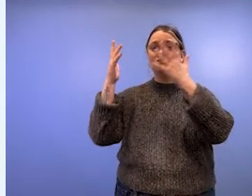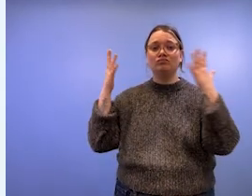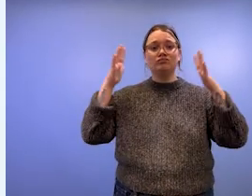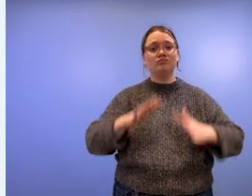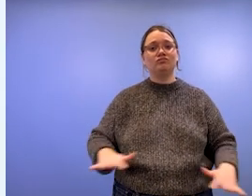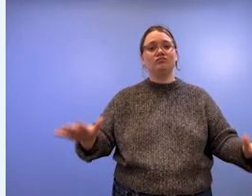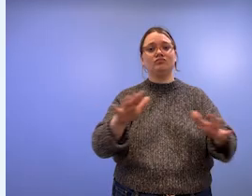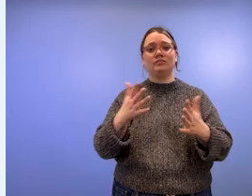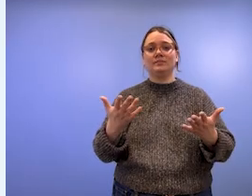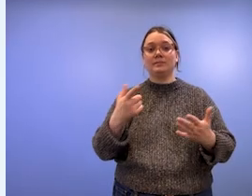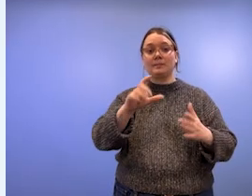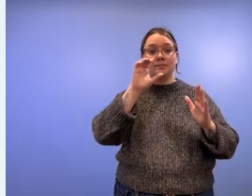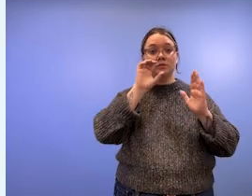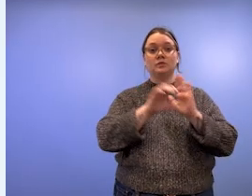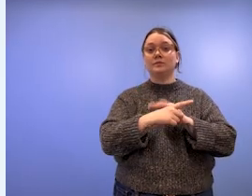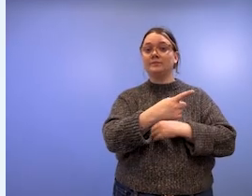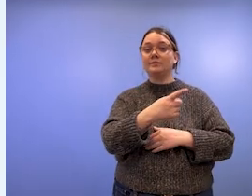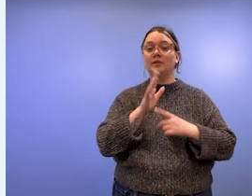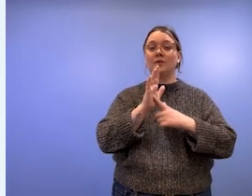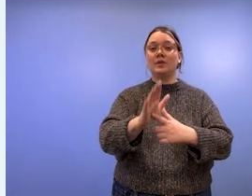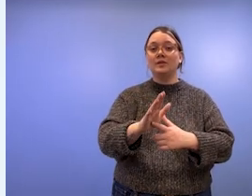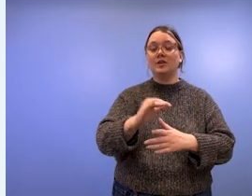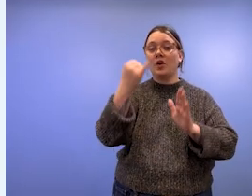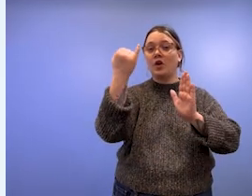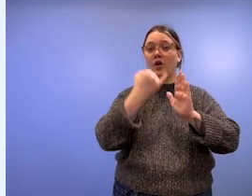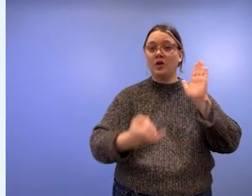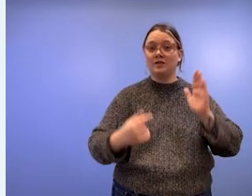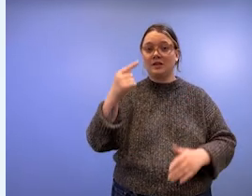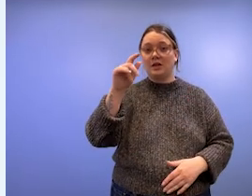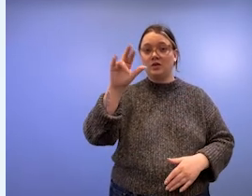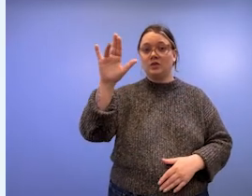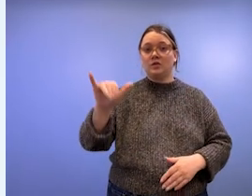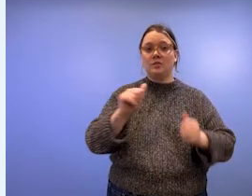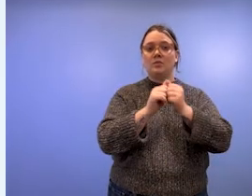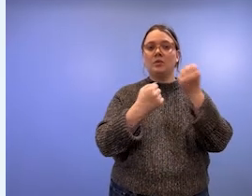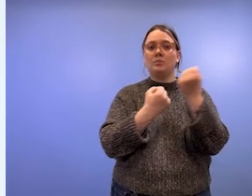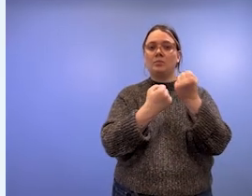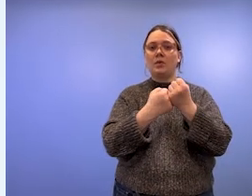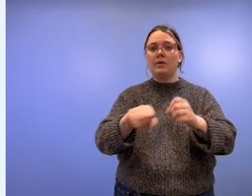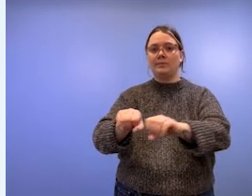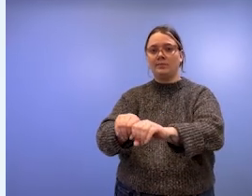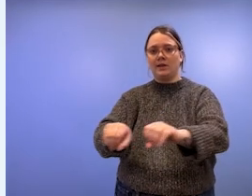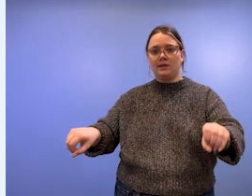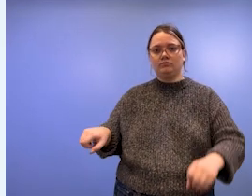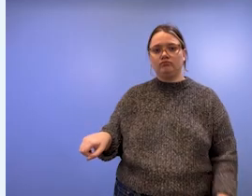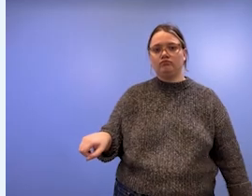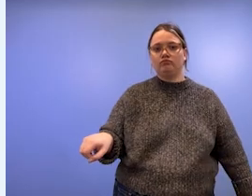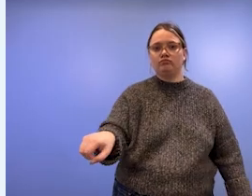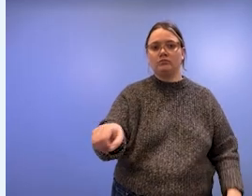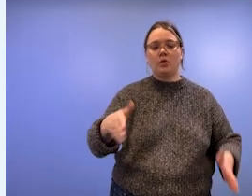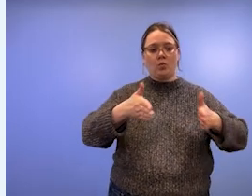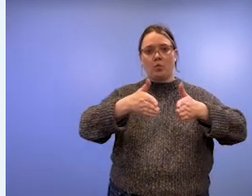And so this photo shows an art gallery with support bars, wide doorways, and a barrier-free